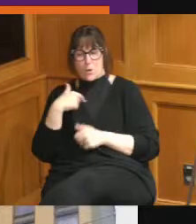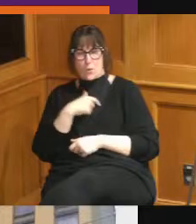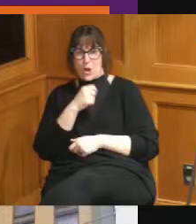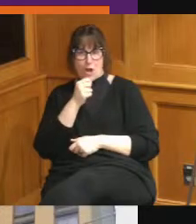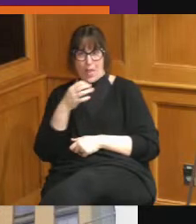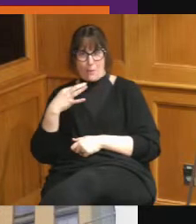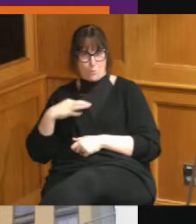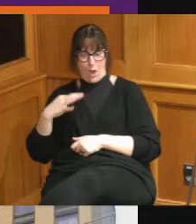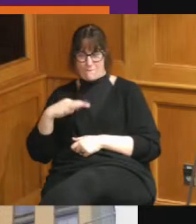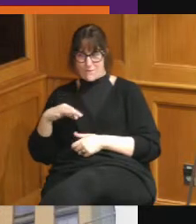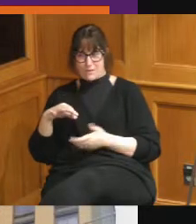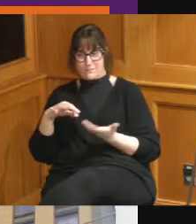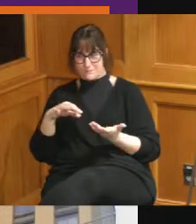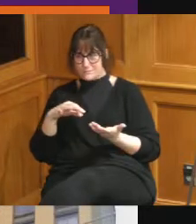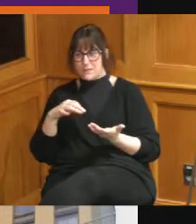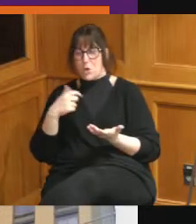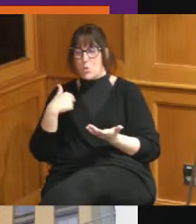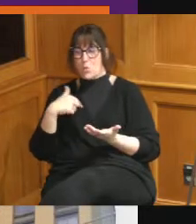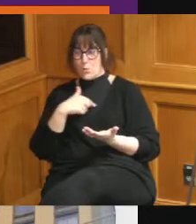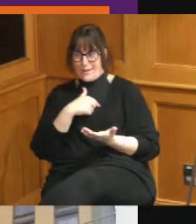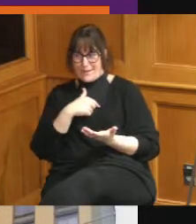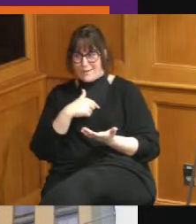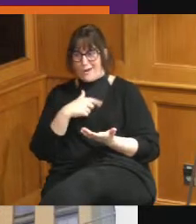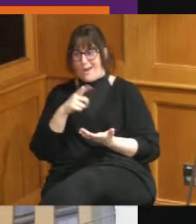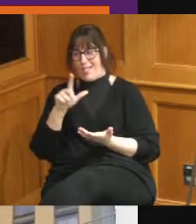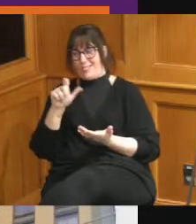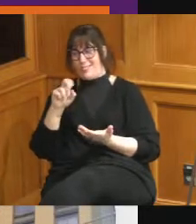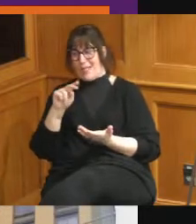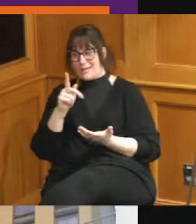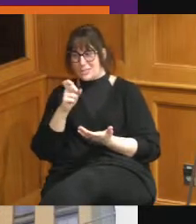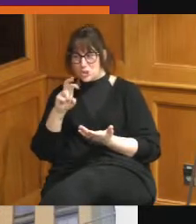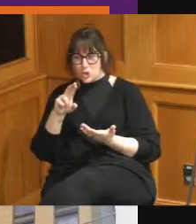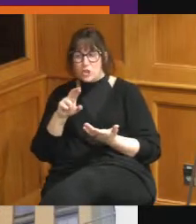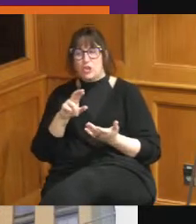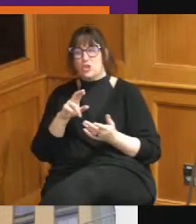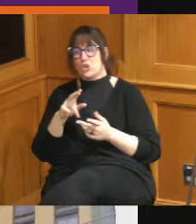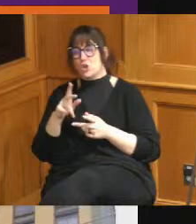lender real estate lender and we really exist to help I think as we've over the 30 plus years